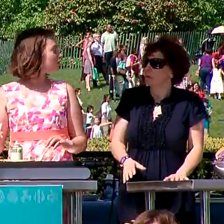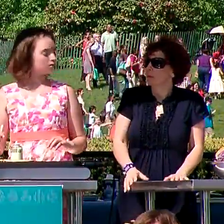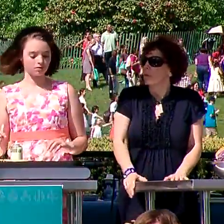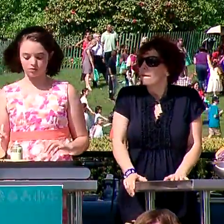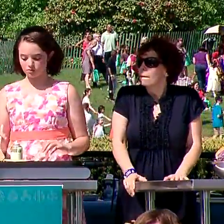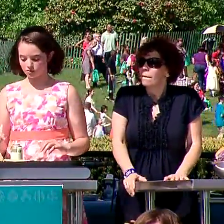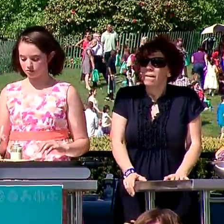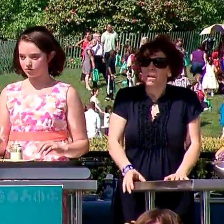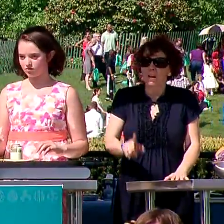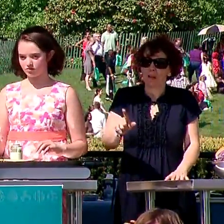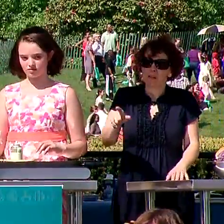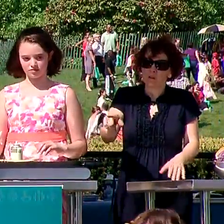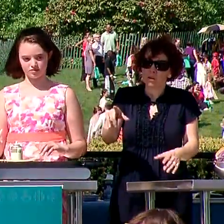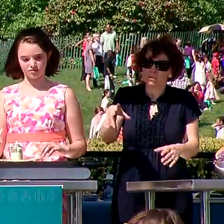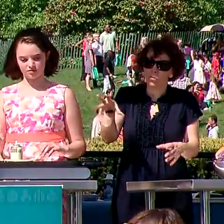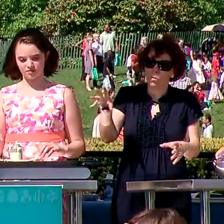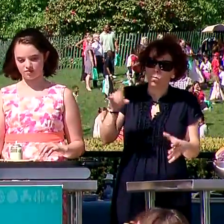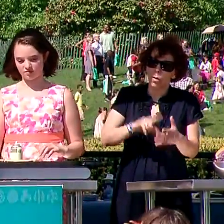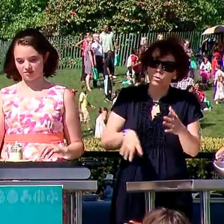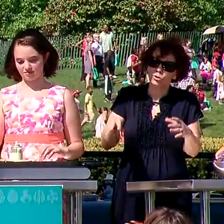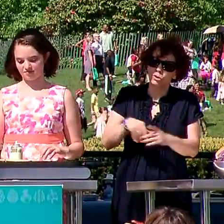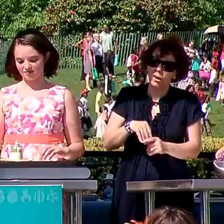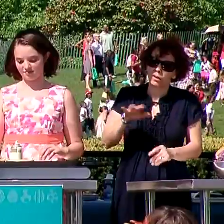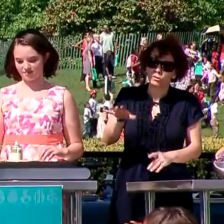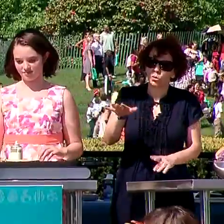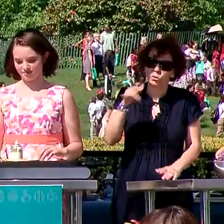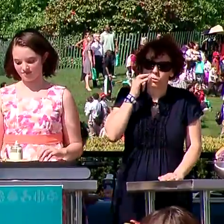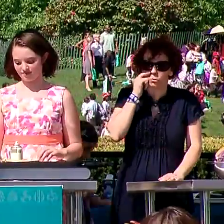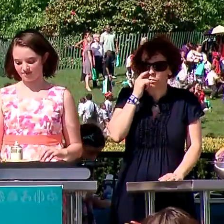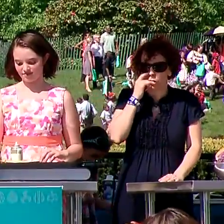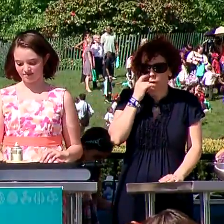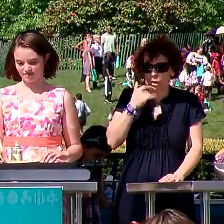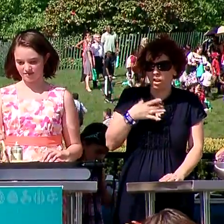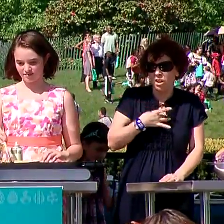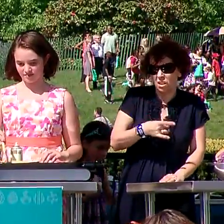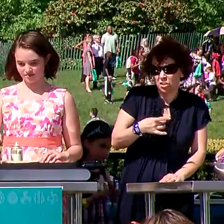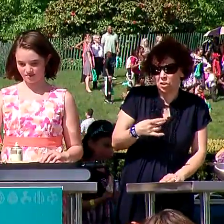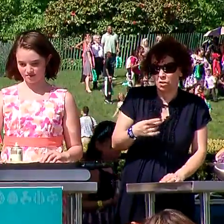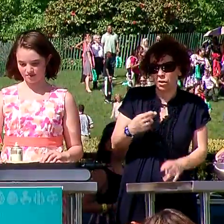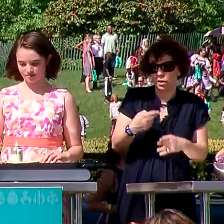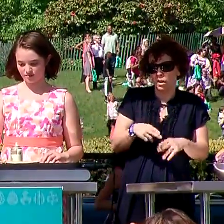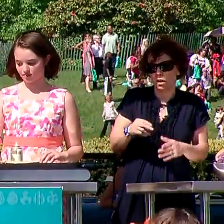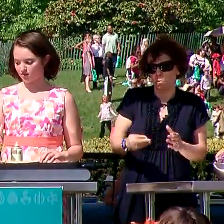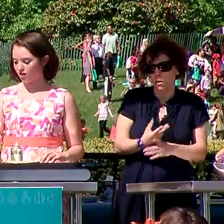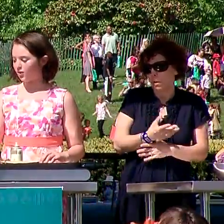What would you put in your quesadilla? Do you like eggplant?